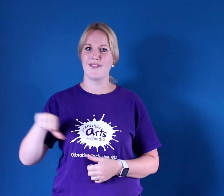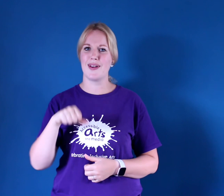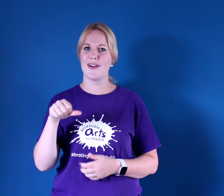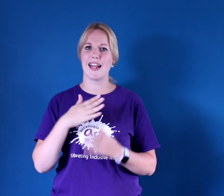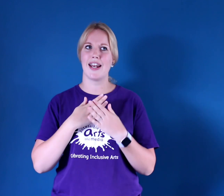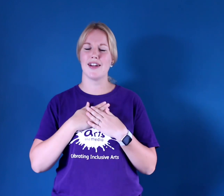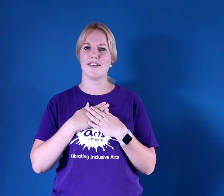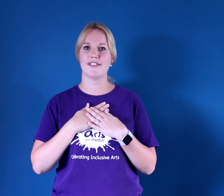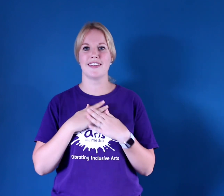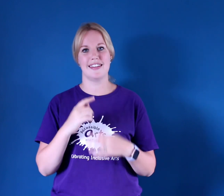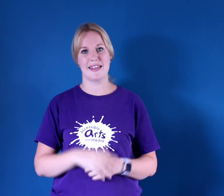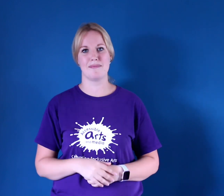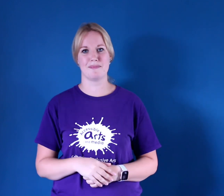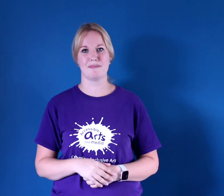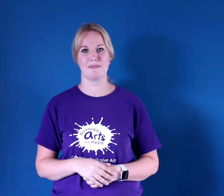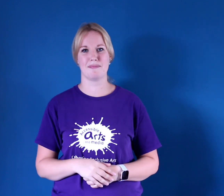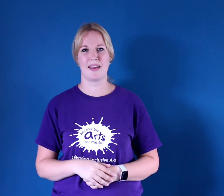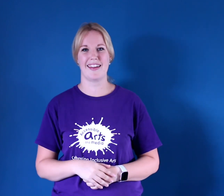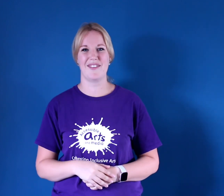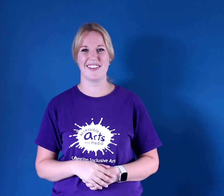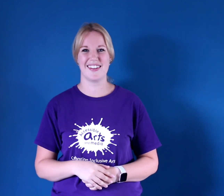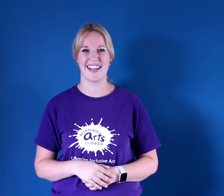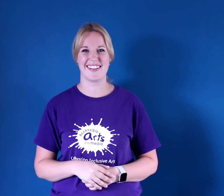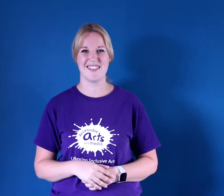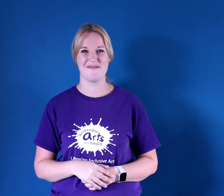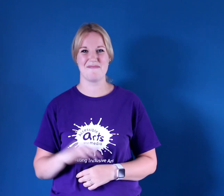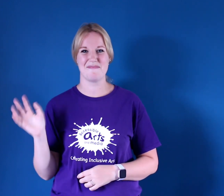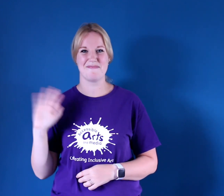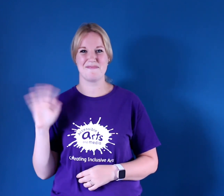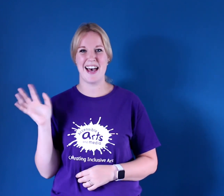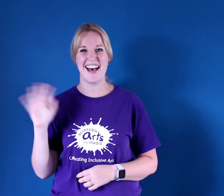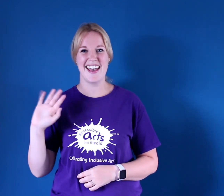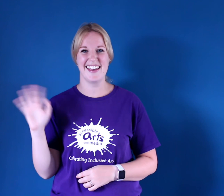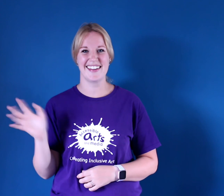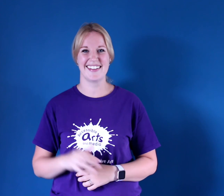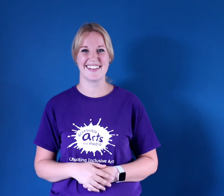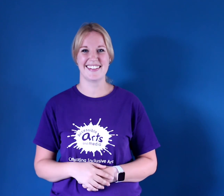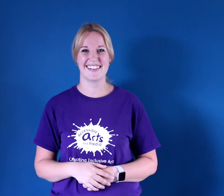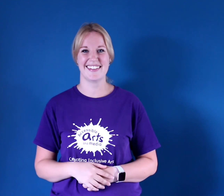We would love to see them. We’ll see you again soon. Bye!